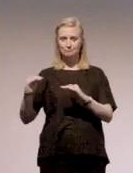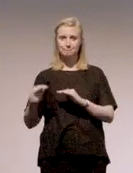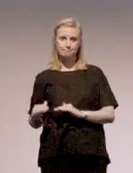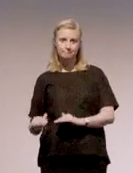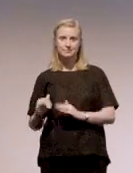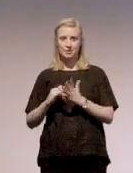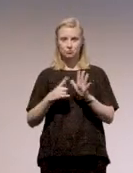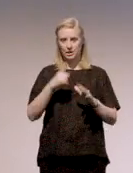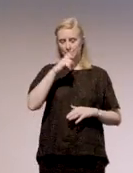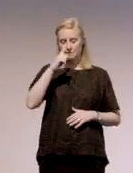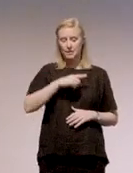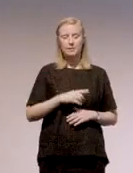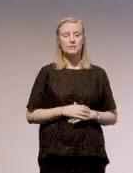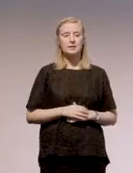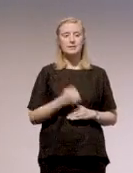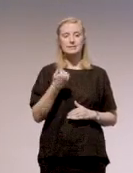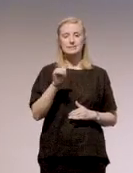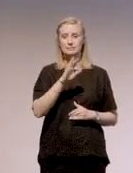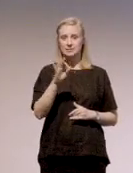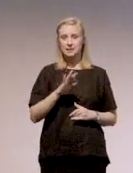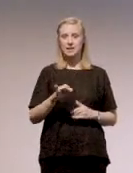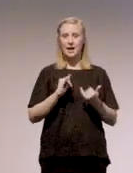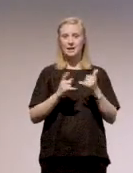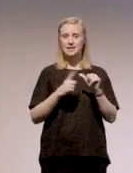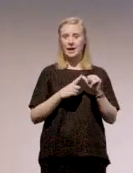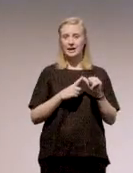and 60% South Australians without qualifications.